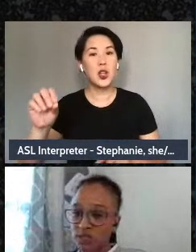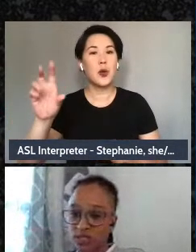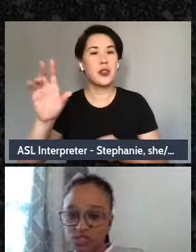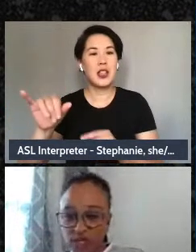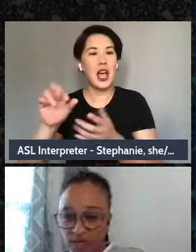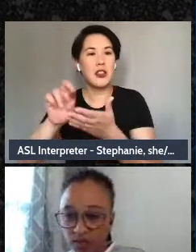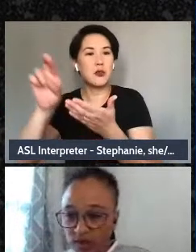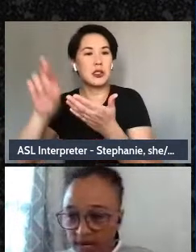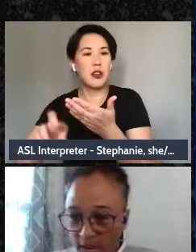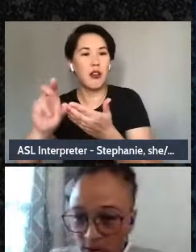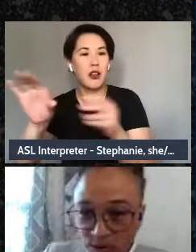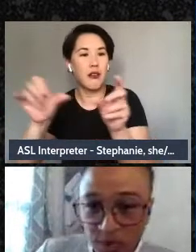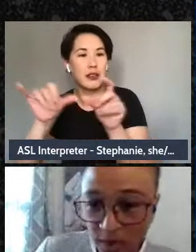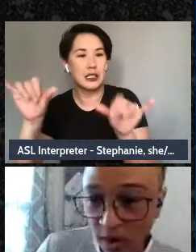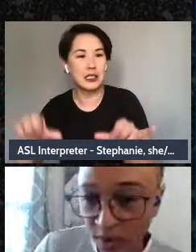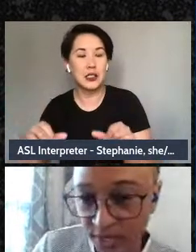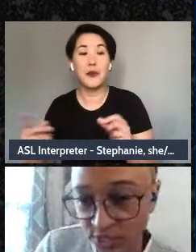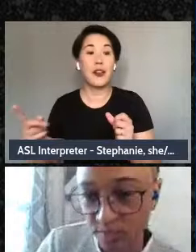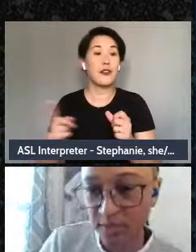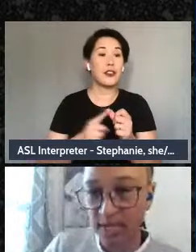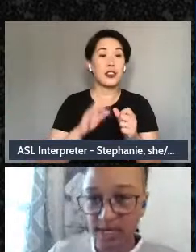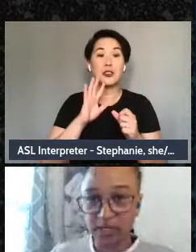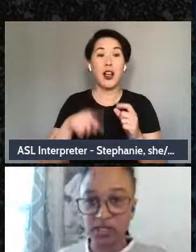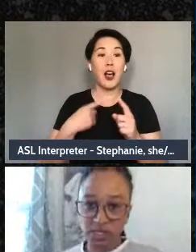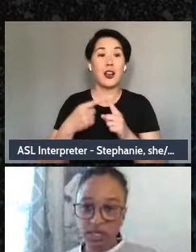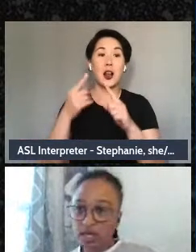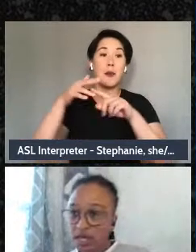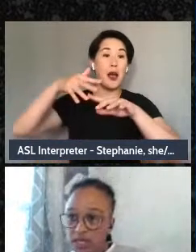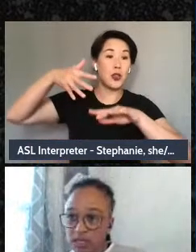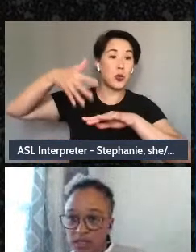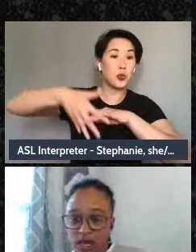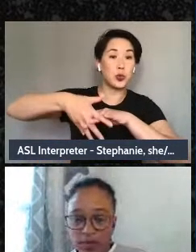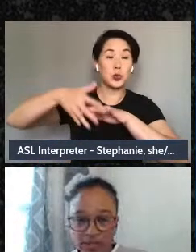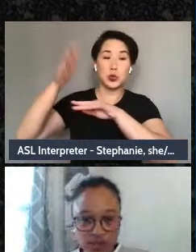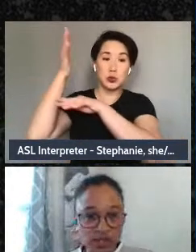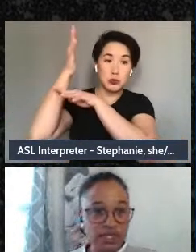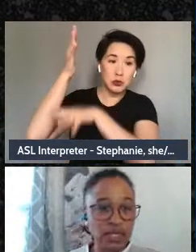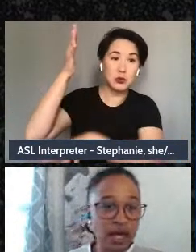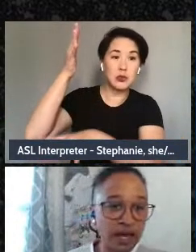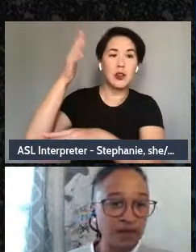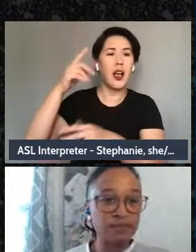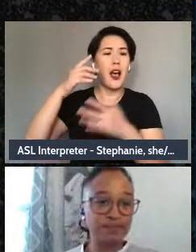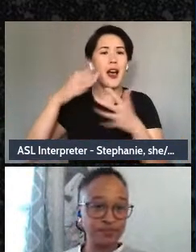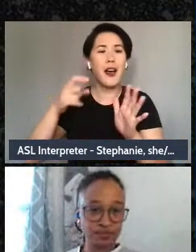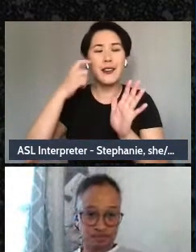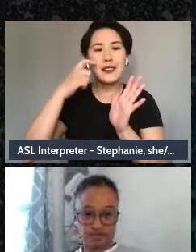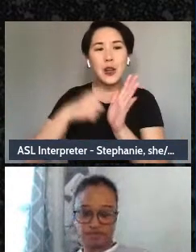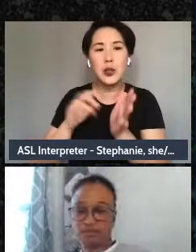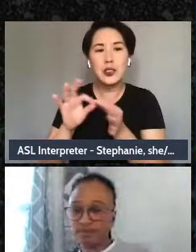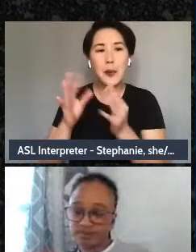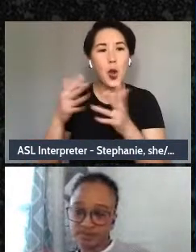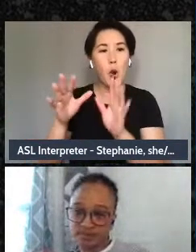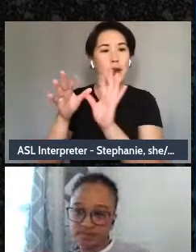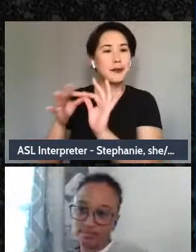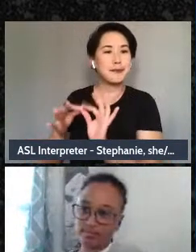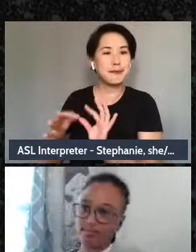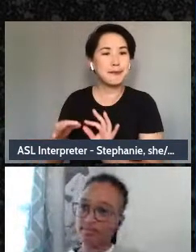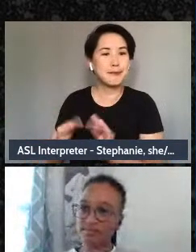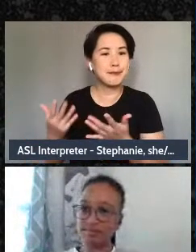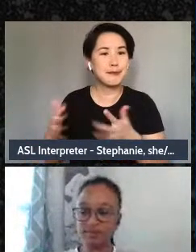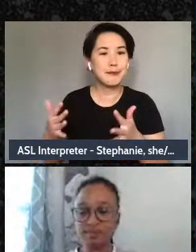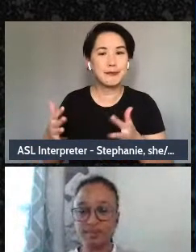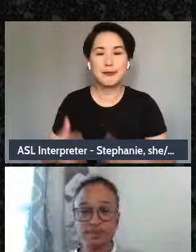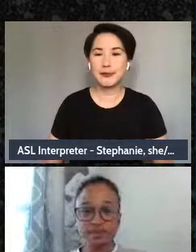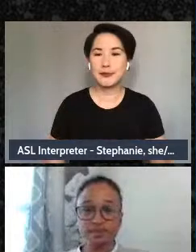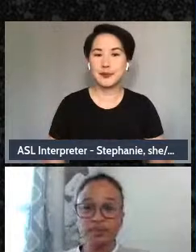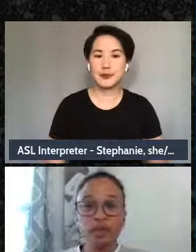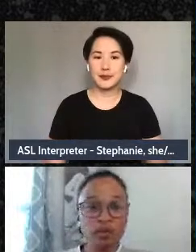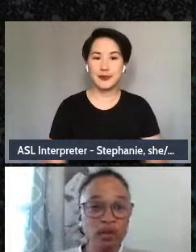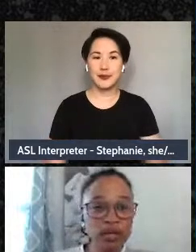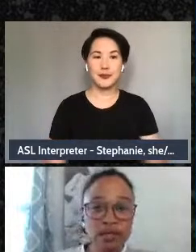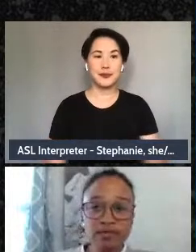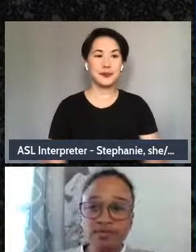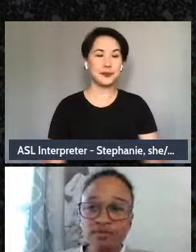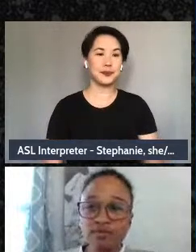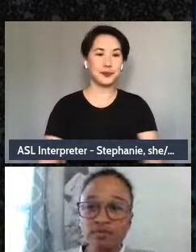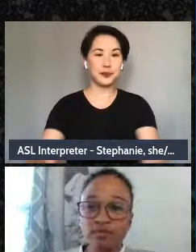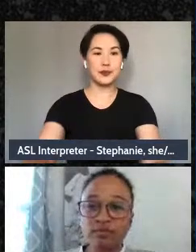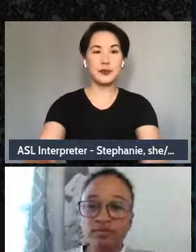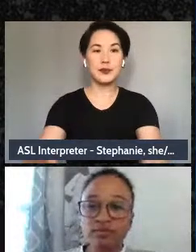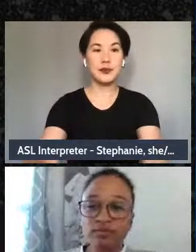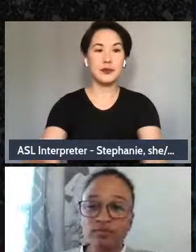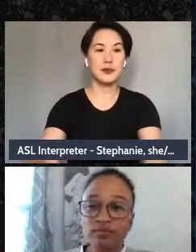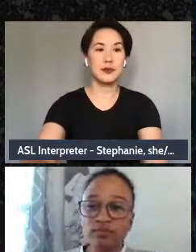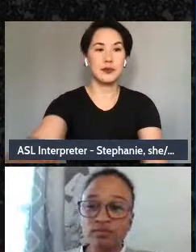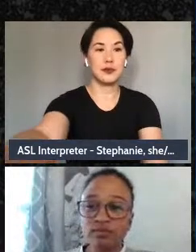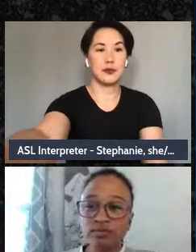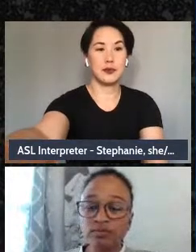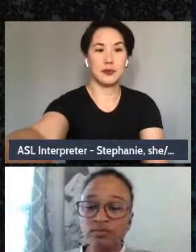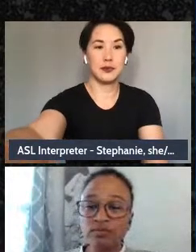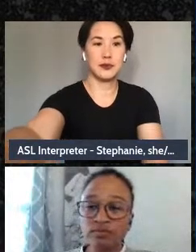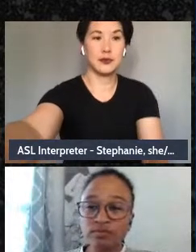let's check it right now, because we are already jumping in. I see in the comments. So, next slide.